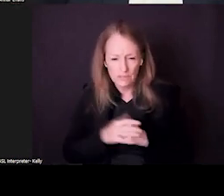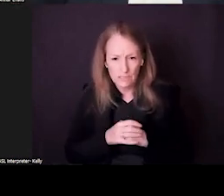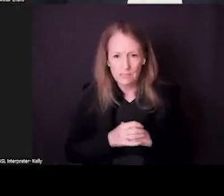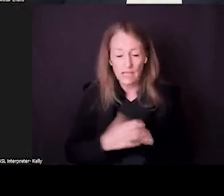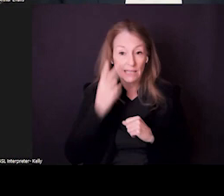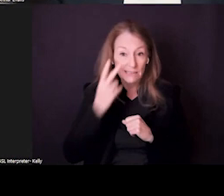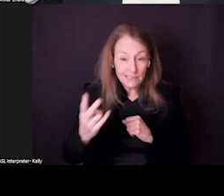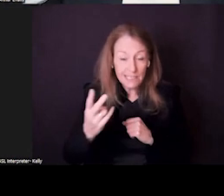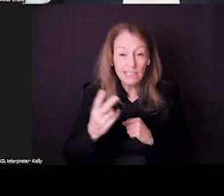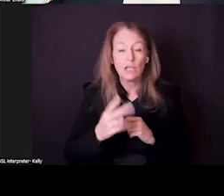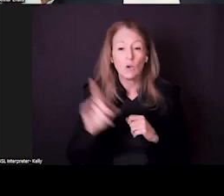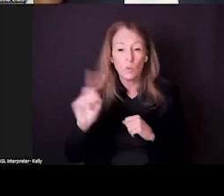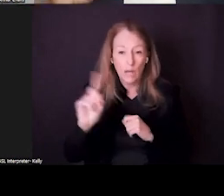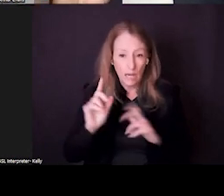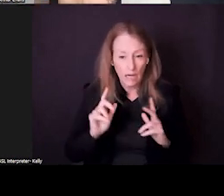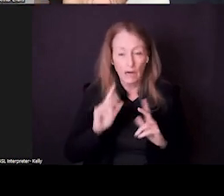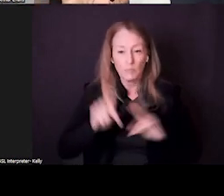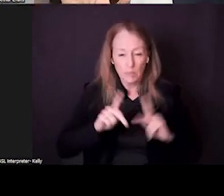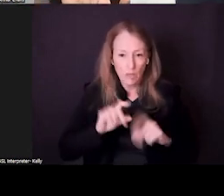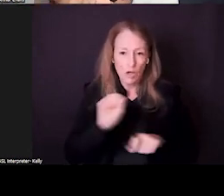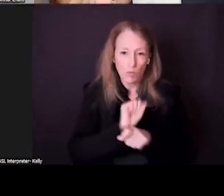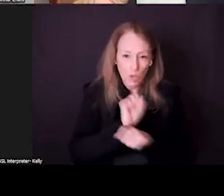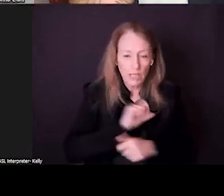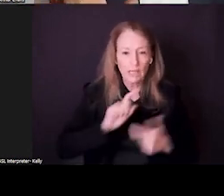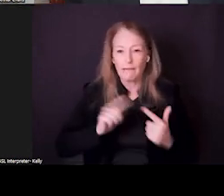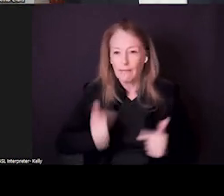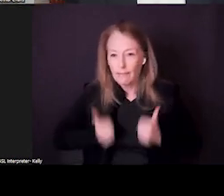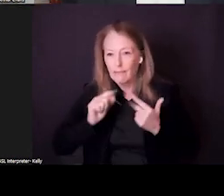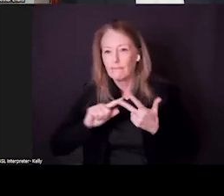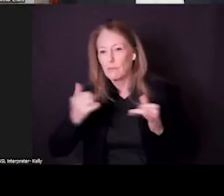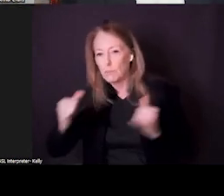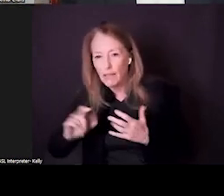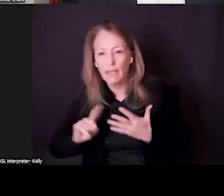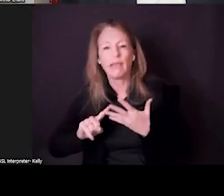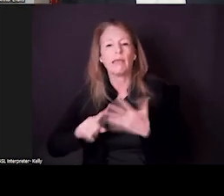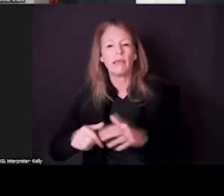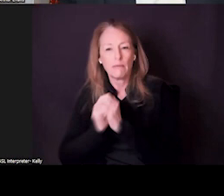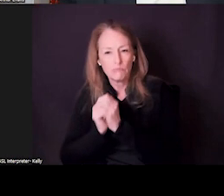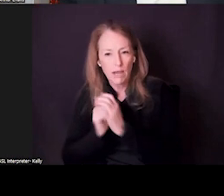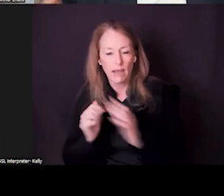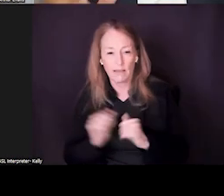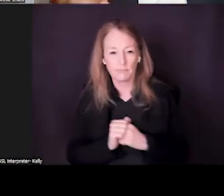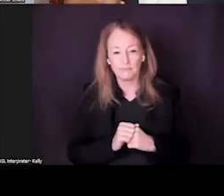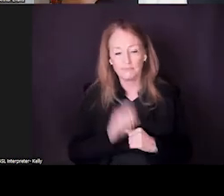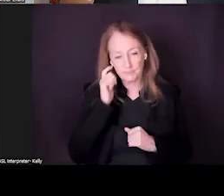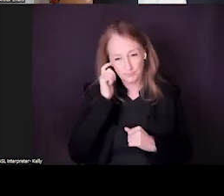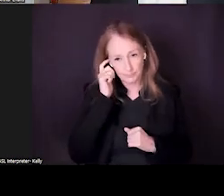PLAY, WORSHIP. SO THE POPULATION HEALTH STRATEGY IS REALLY